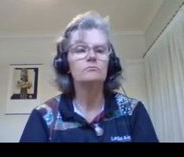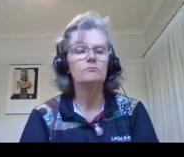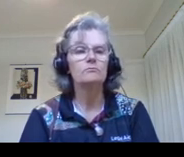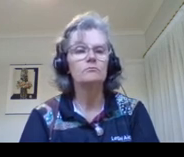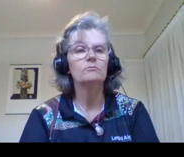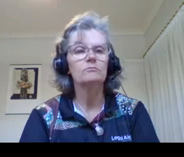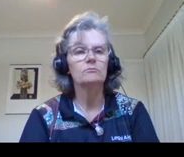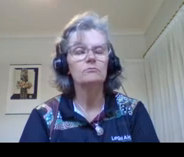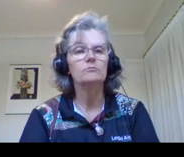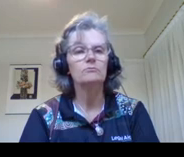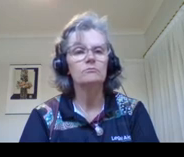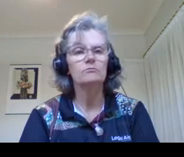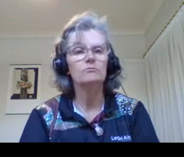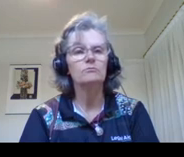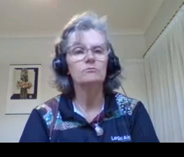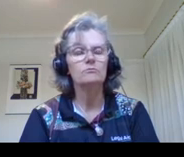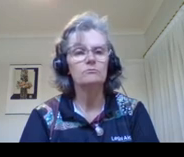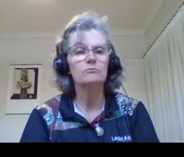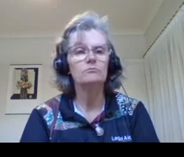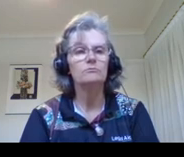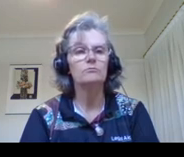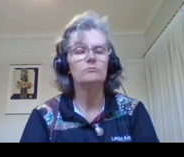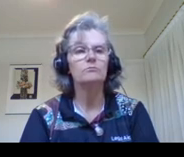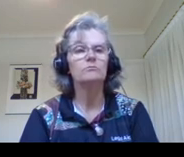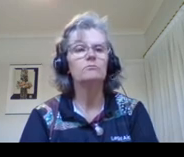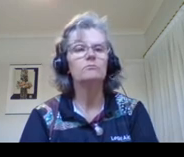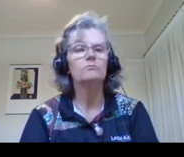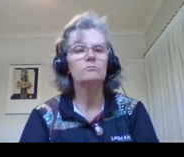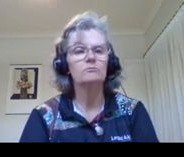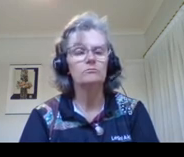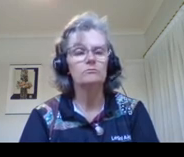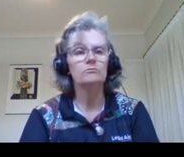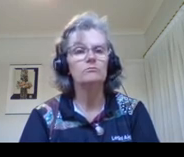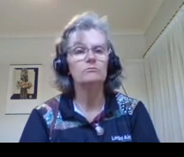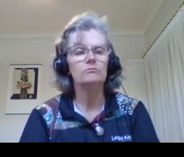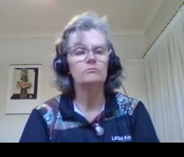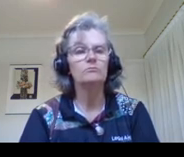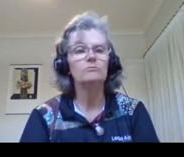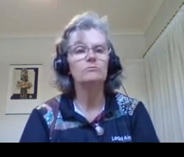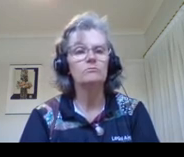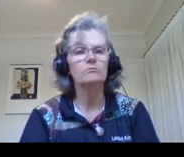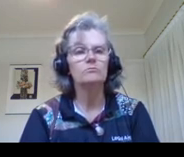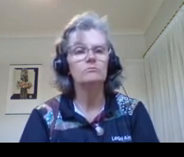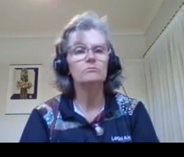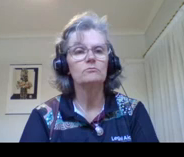that you know you don't click onto anything that you didn't sign up to or if you're not aware of